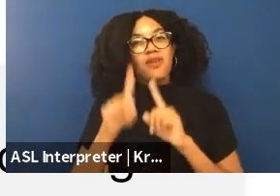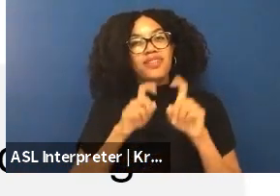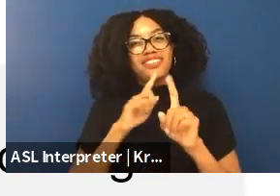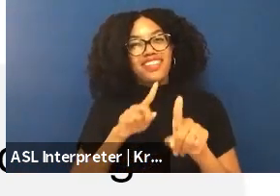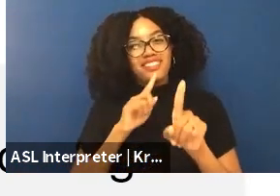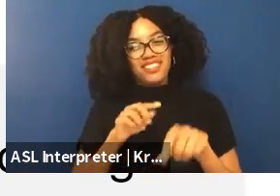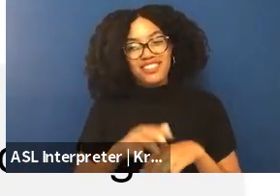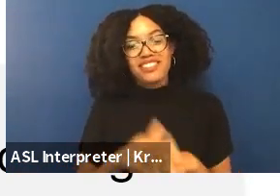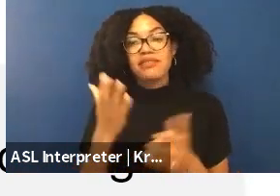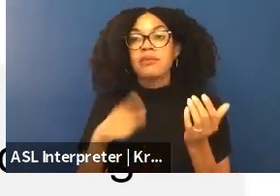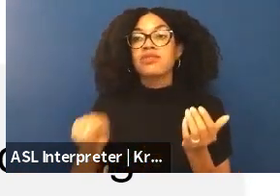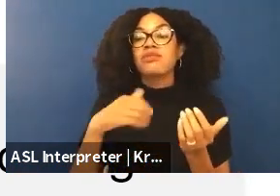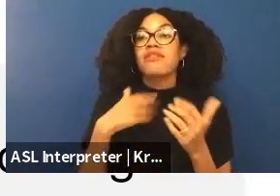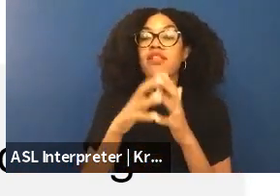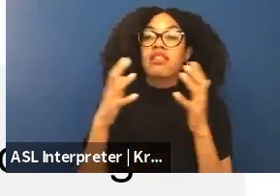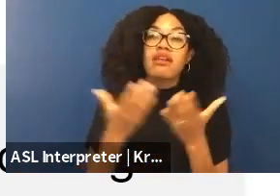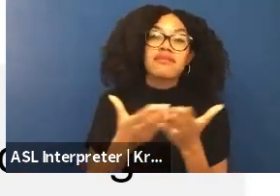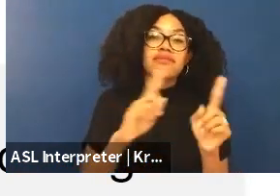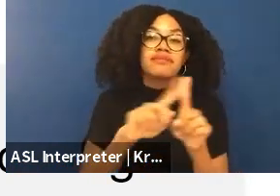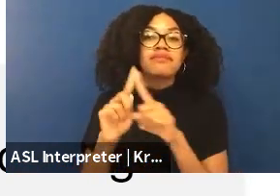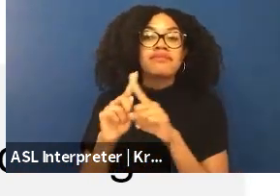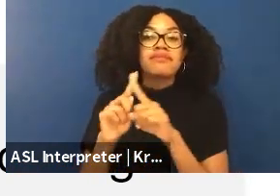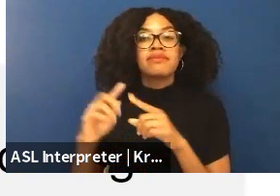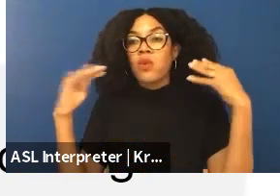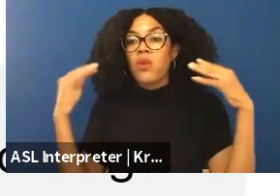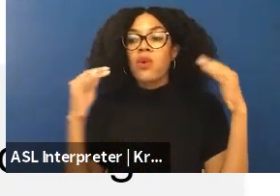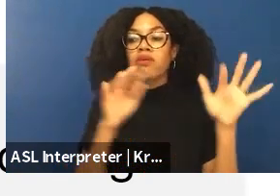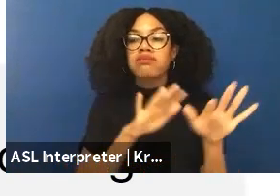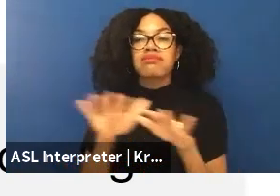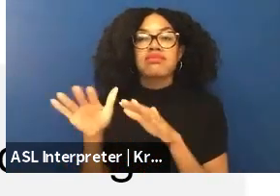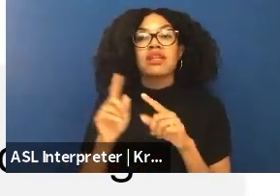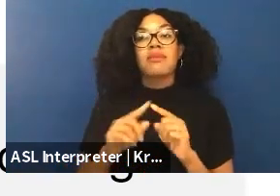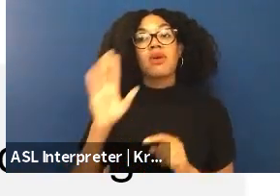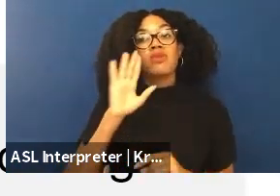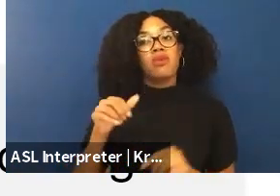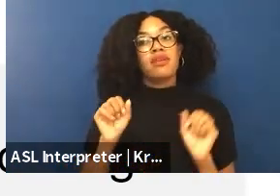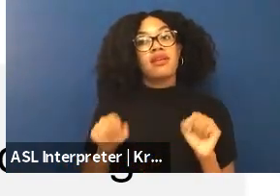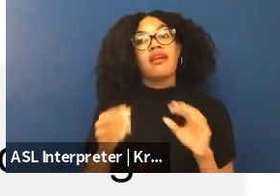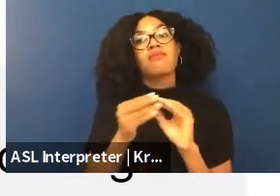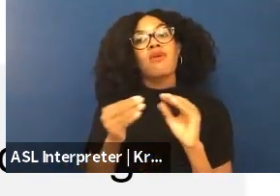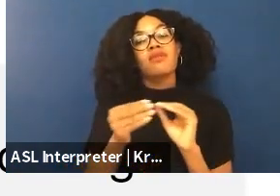maybe distracting noise. But know that you can post comments and questions and chat at any time.